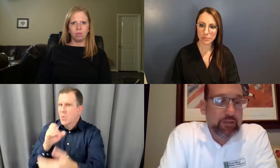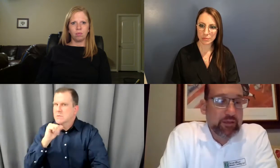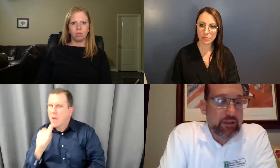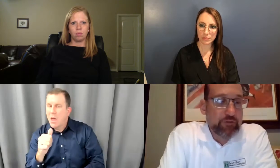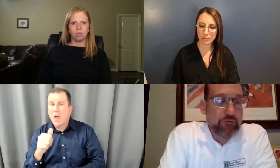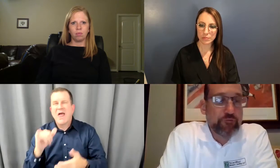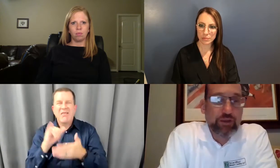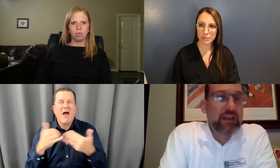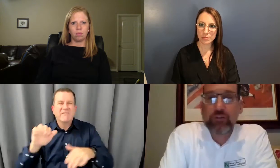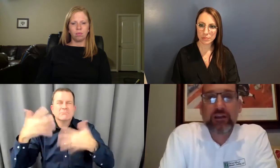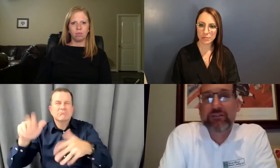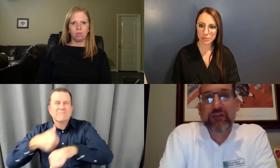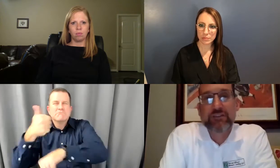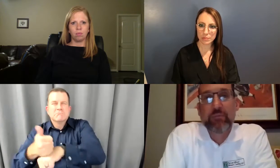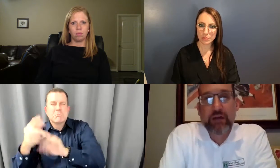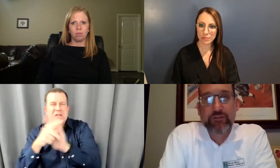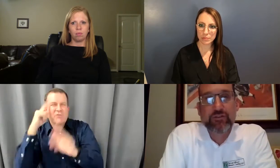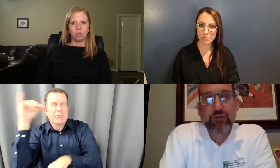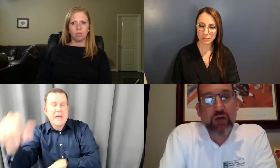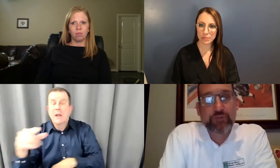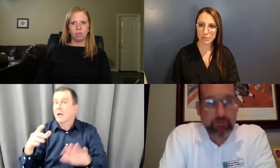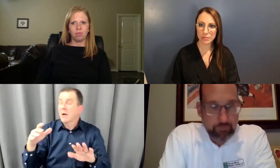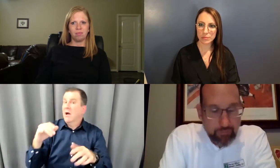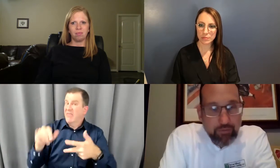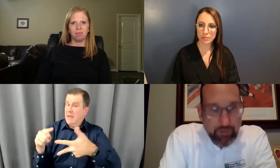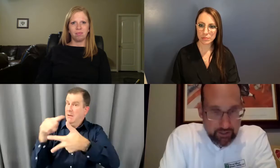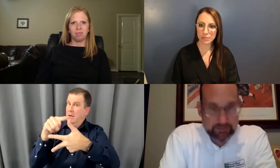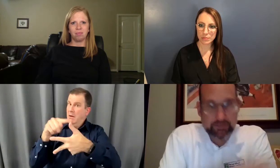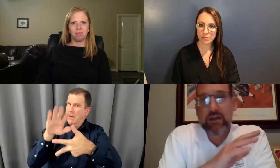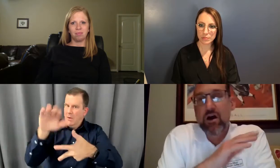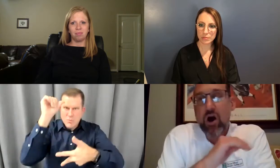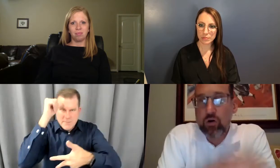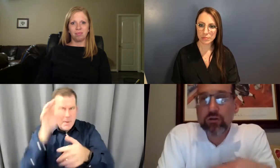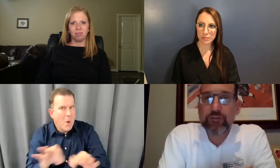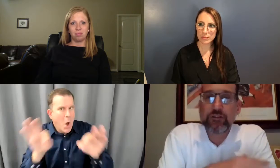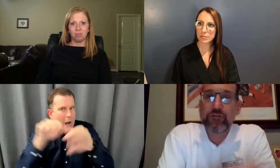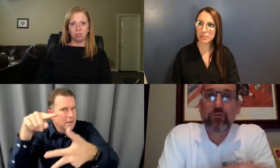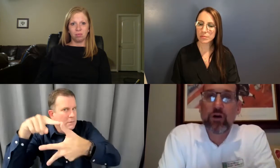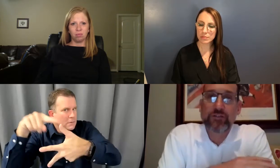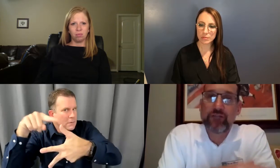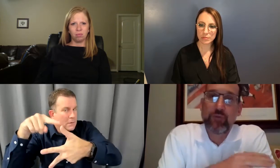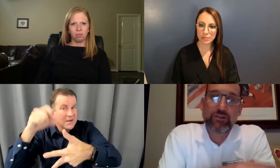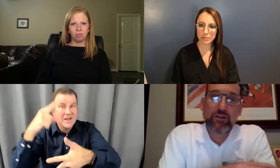Now, if you forget everything else I've said about this third option, remember this, all of these federal laws I've mentioned